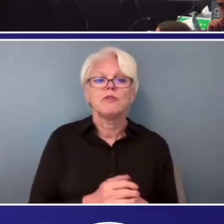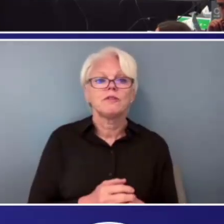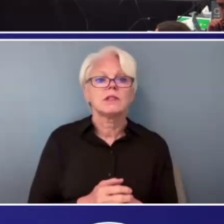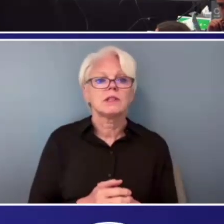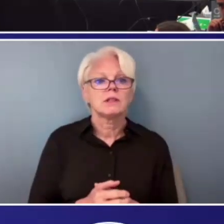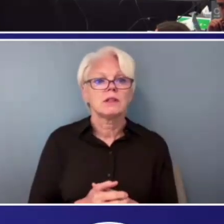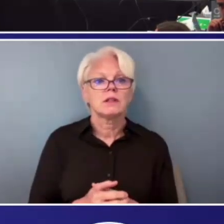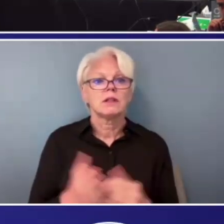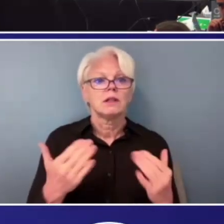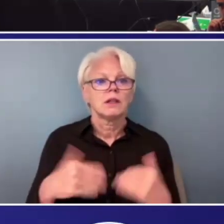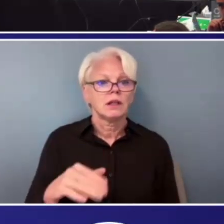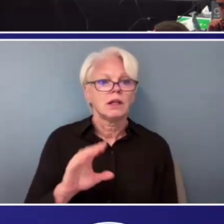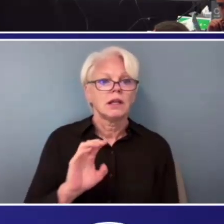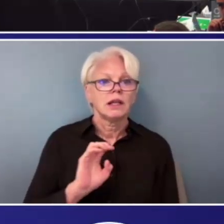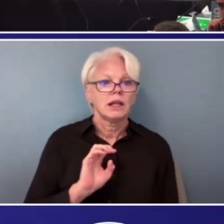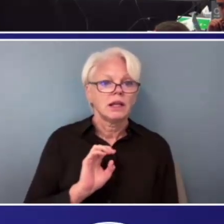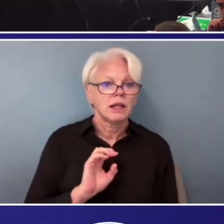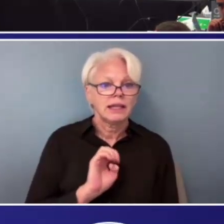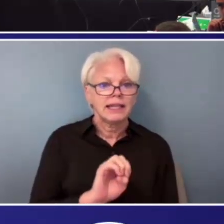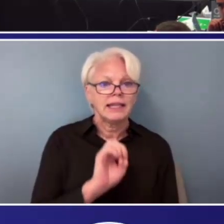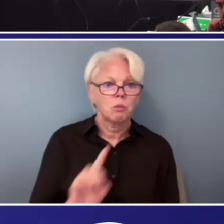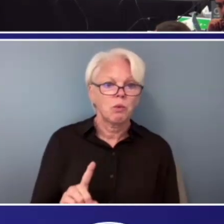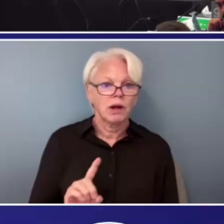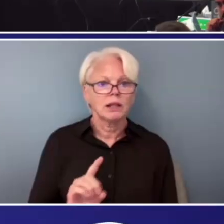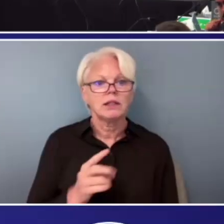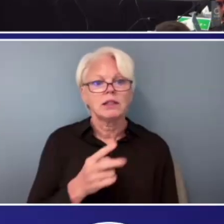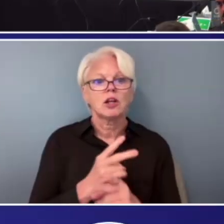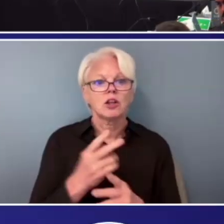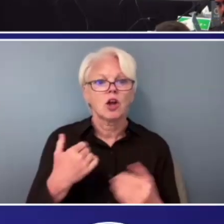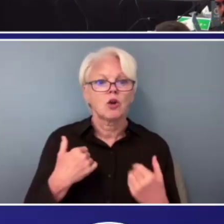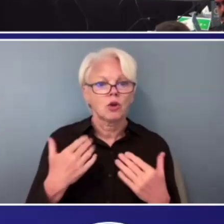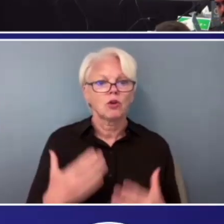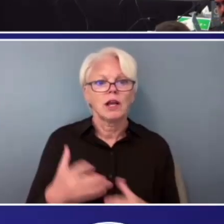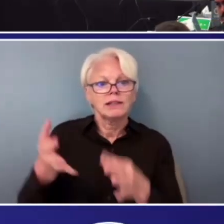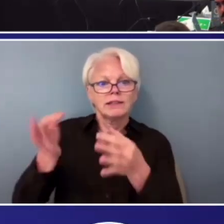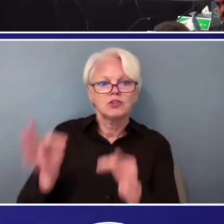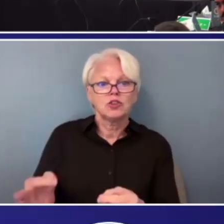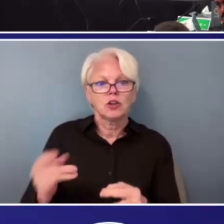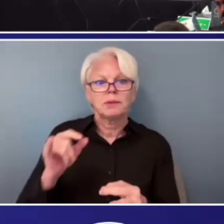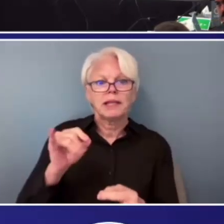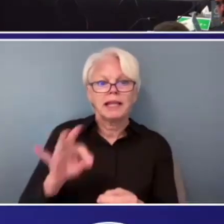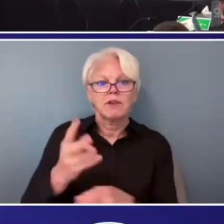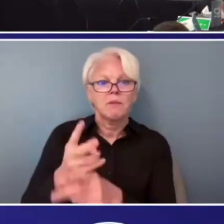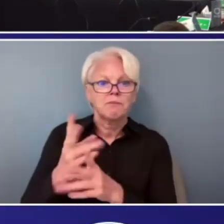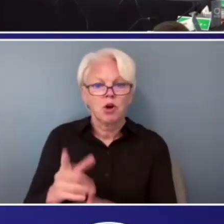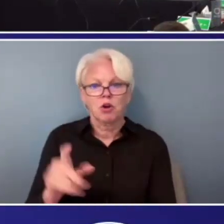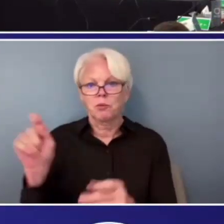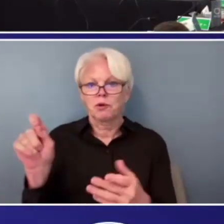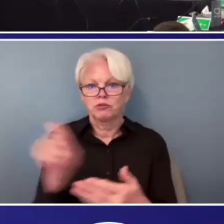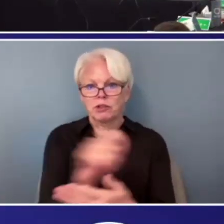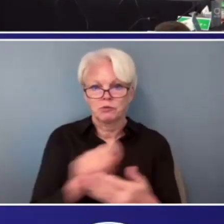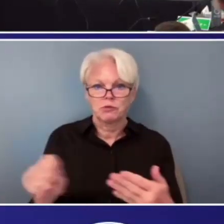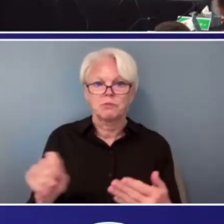In (e)(1), the loan holder, we've removed determines whether a borrower, and we've put in the language,